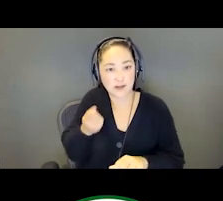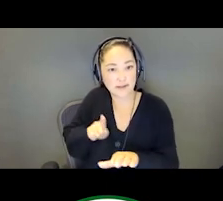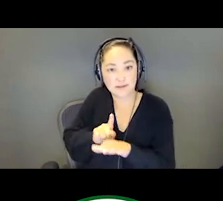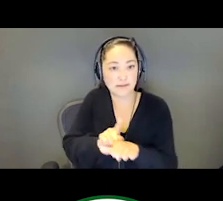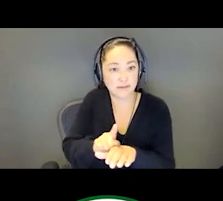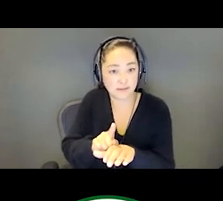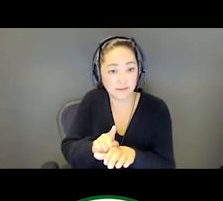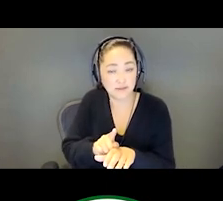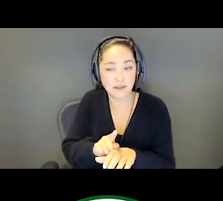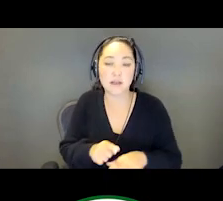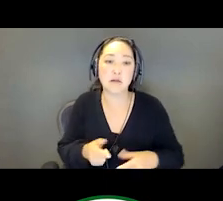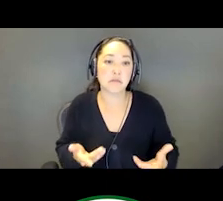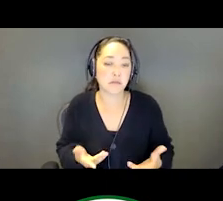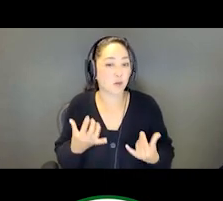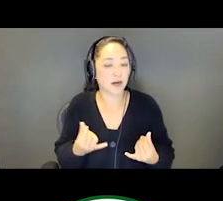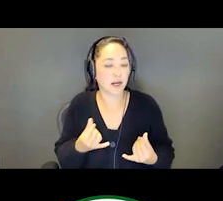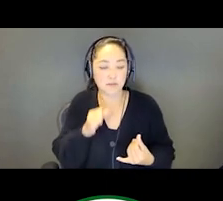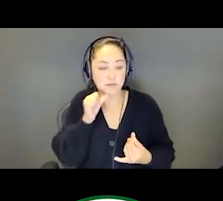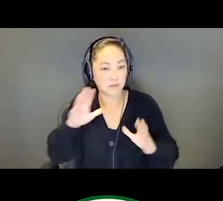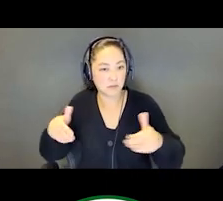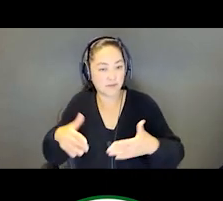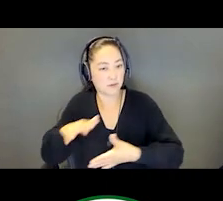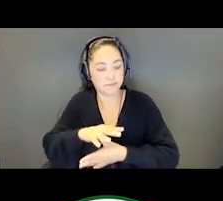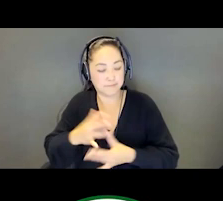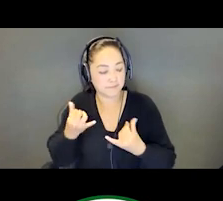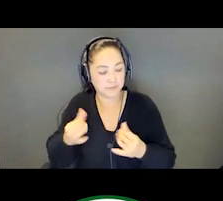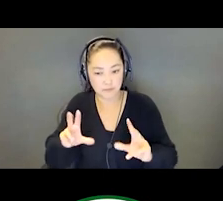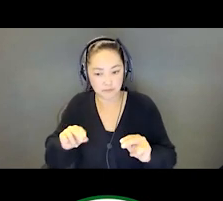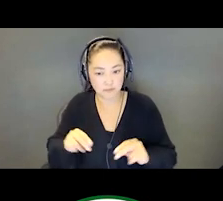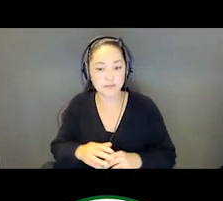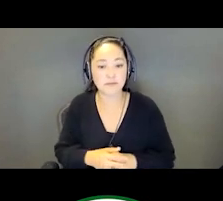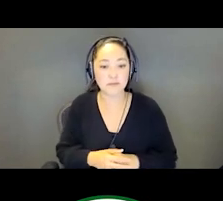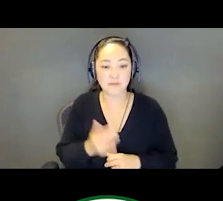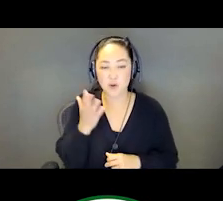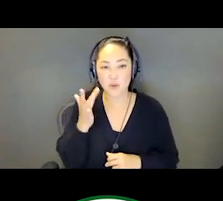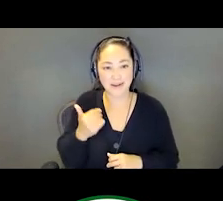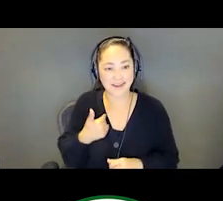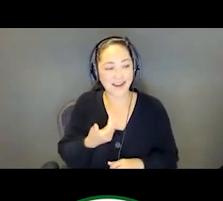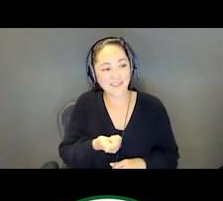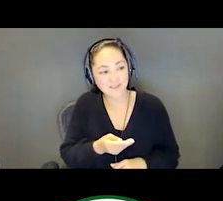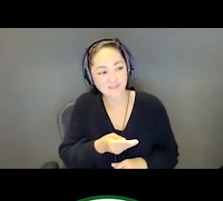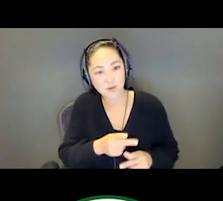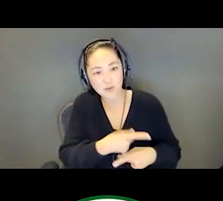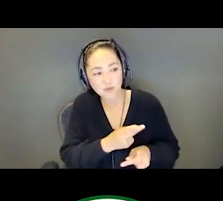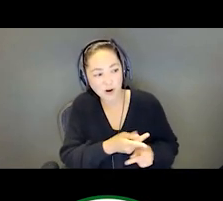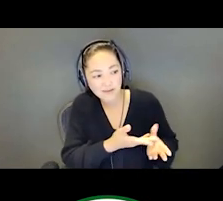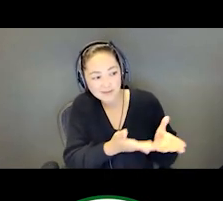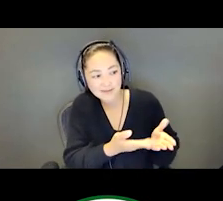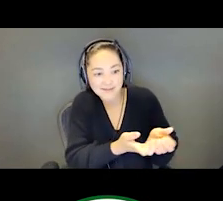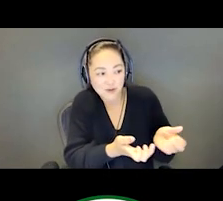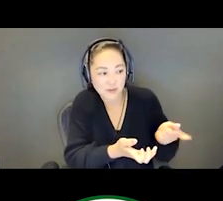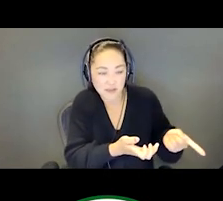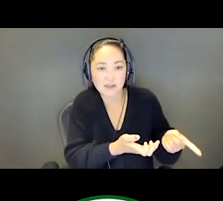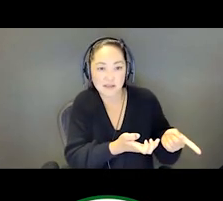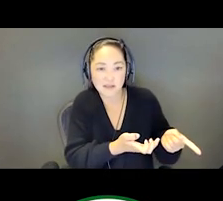For now it's not our main focus. Because there's several, products that already, address that,